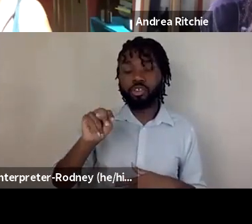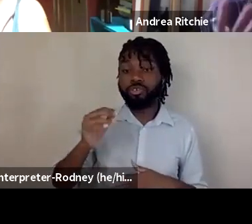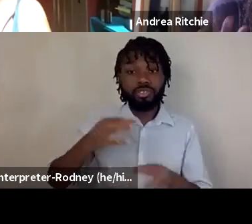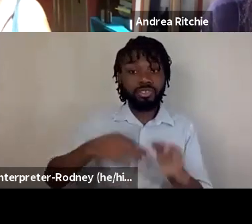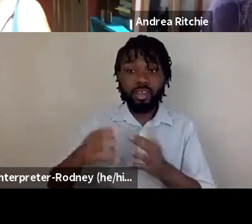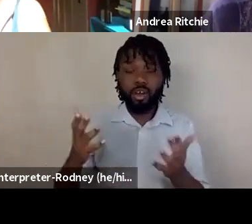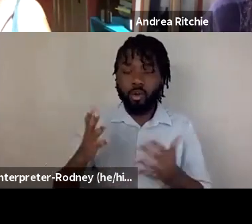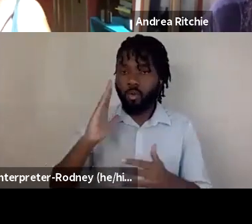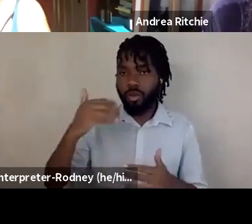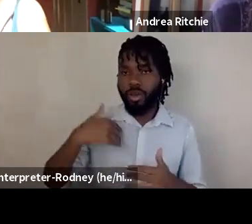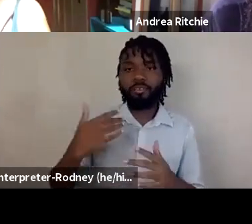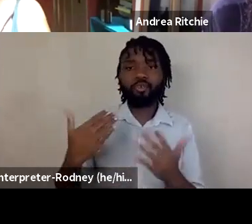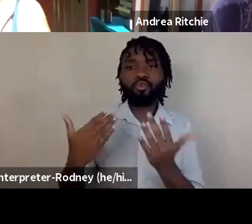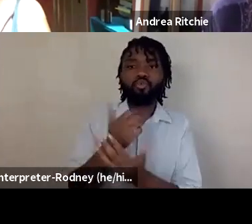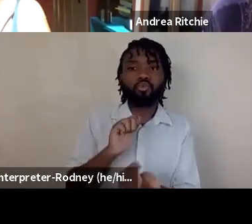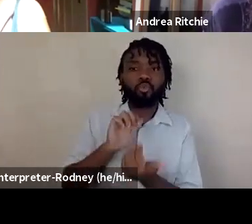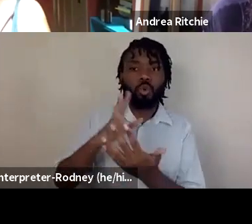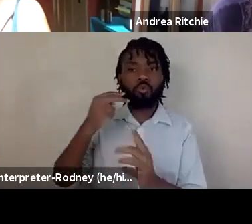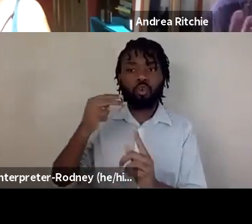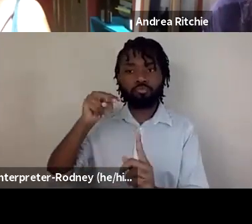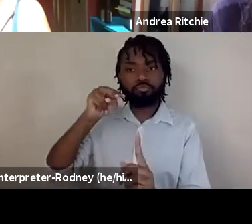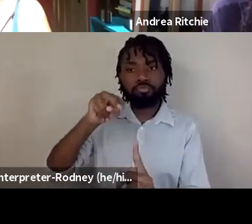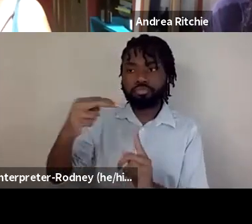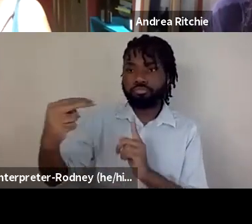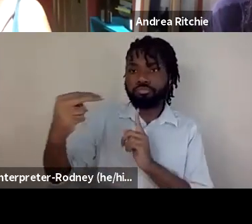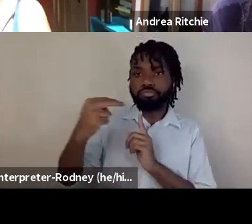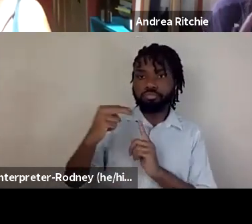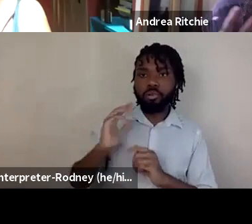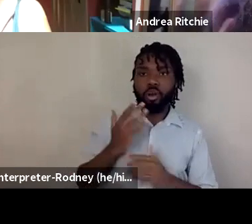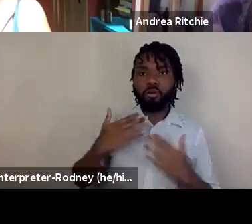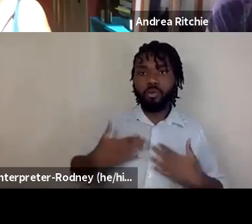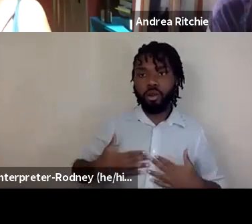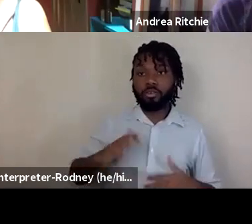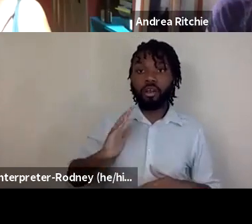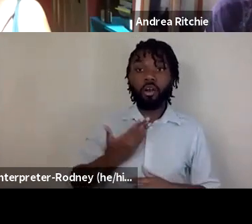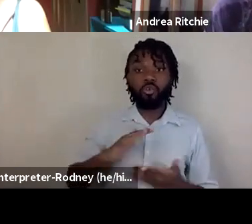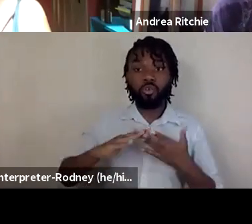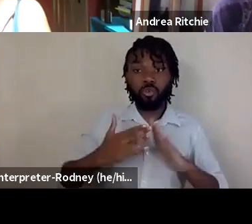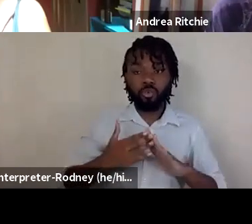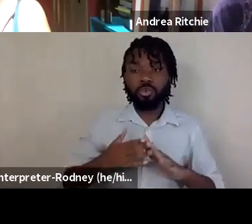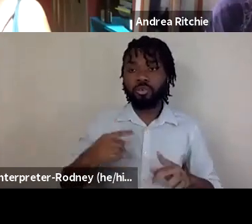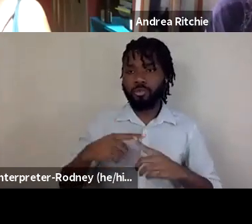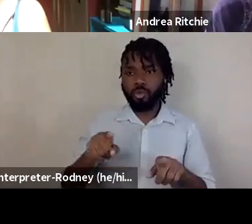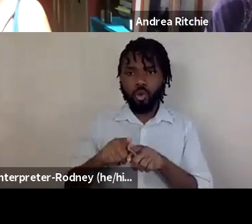of our bodies and our communities and of our safety and our ways that we try and keep each other safe.